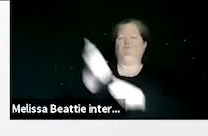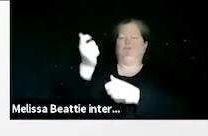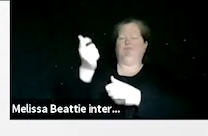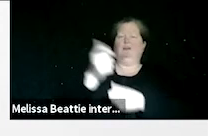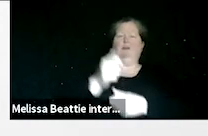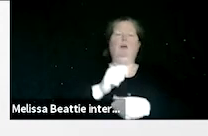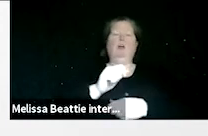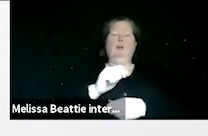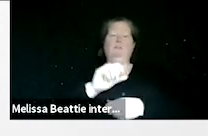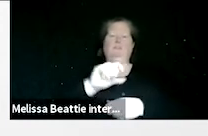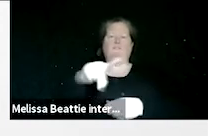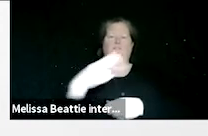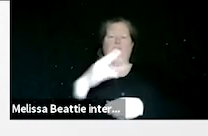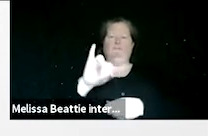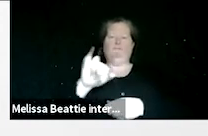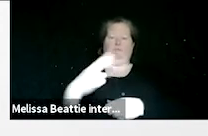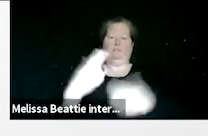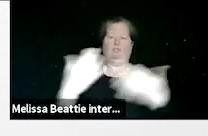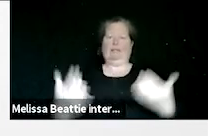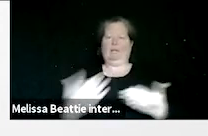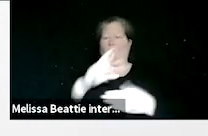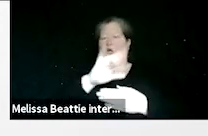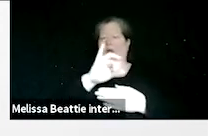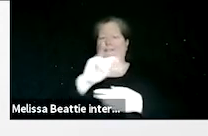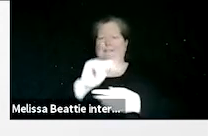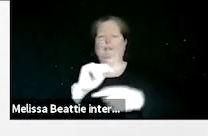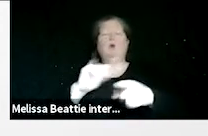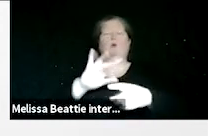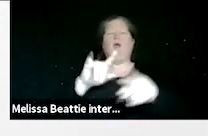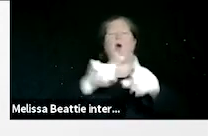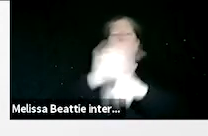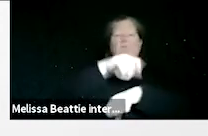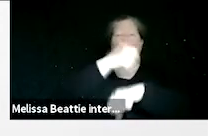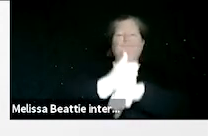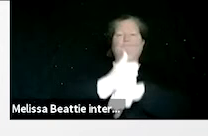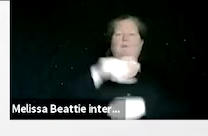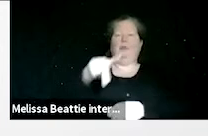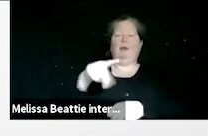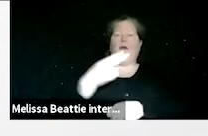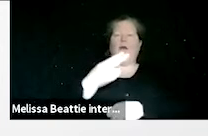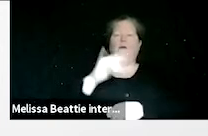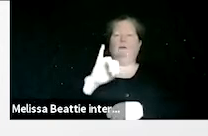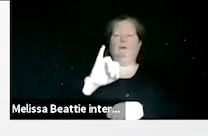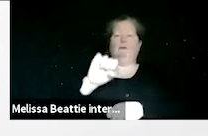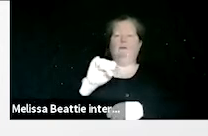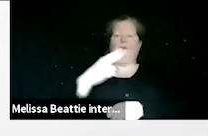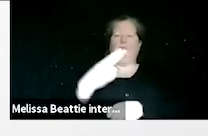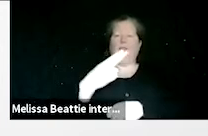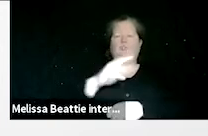Ben Woelk: also created a fishbowl Ben Woelk: Number of universities that already done this, but we have a section on